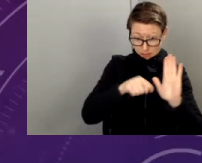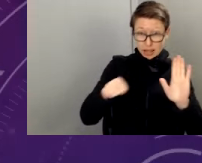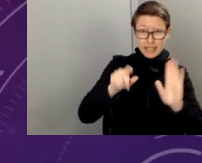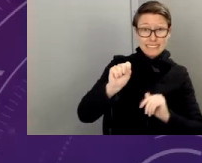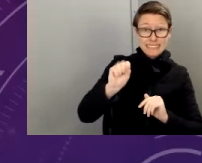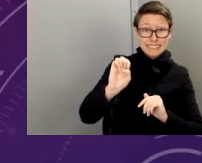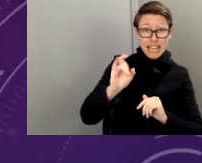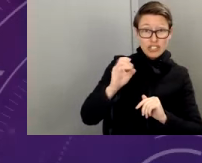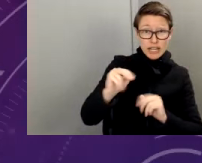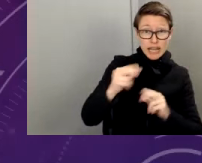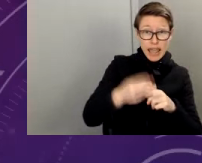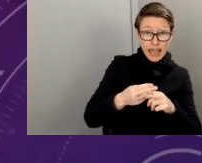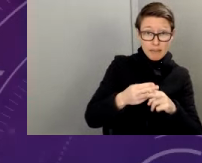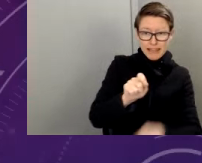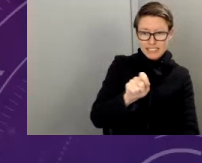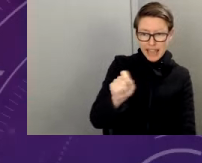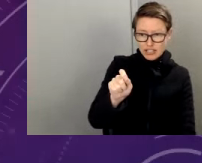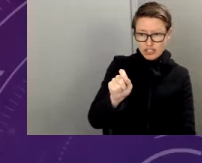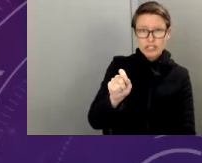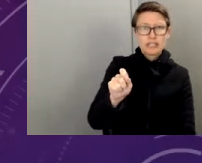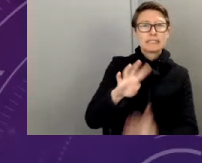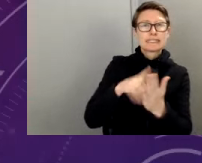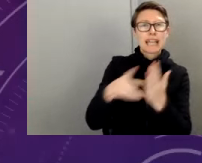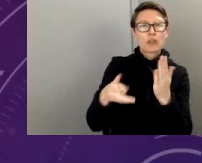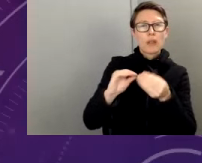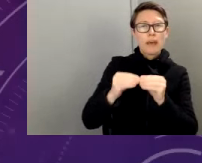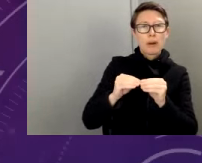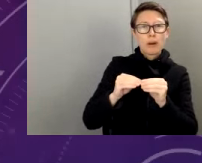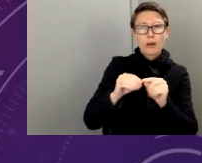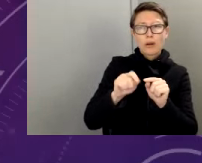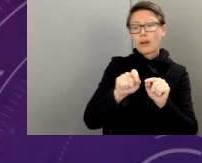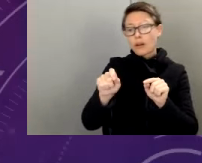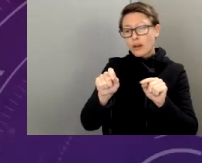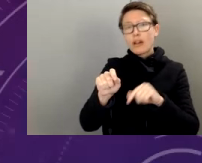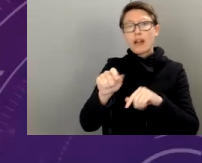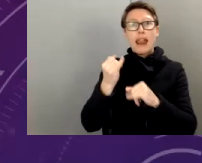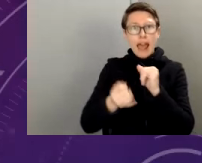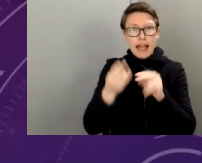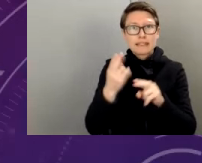dash the section ID schedule number your last name, dash the term.